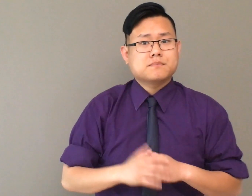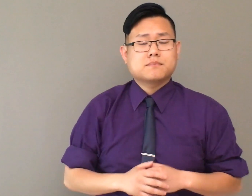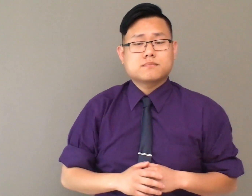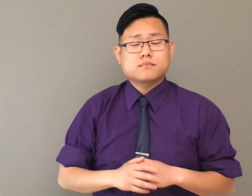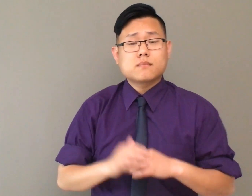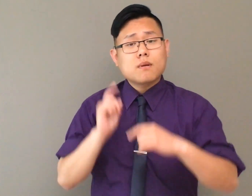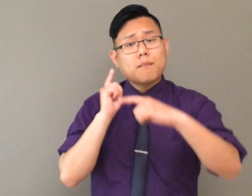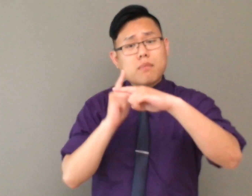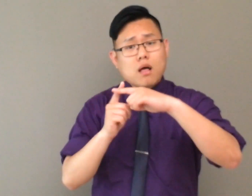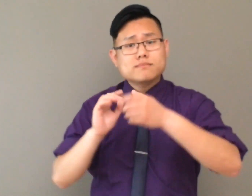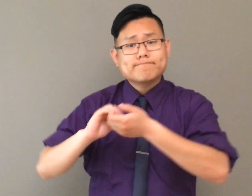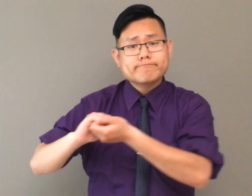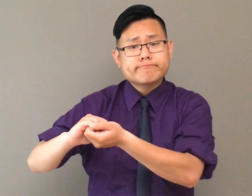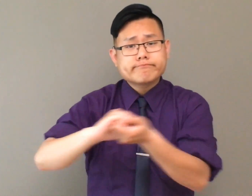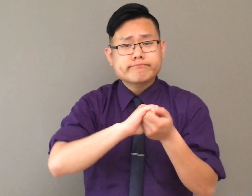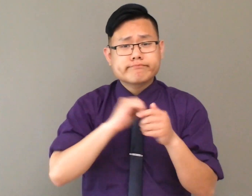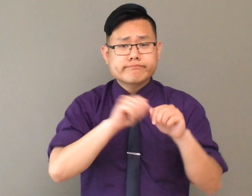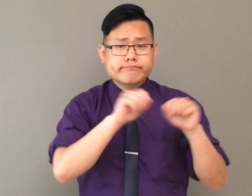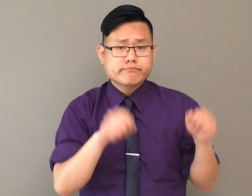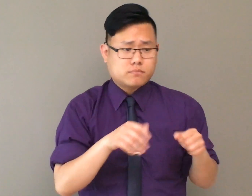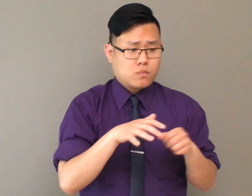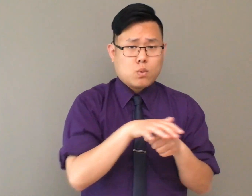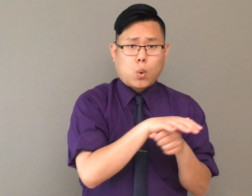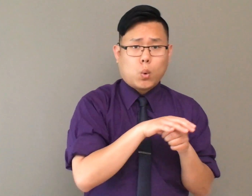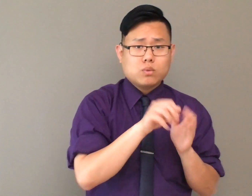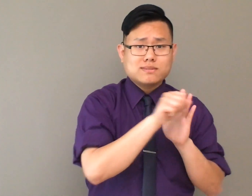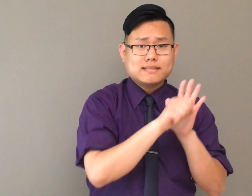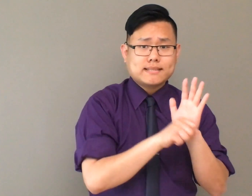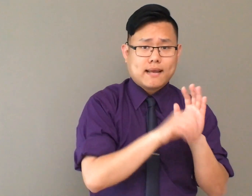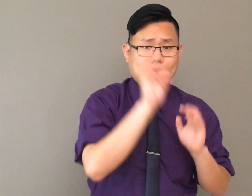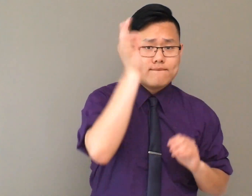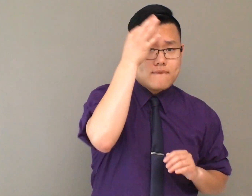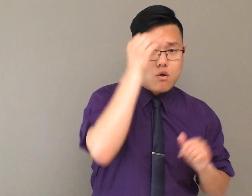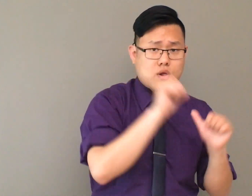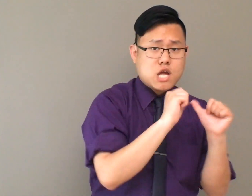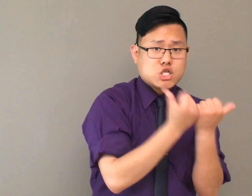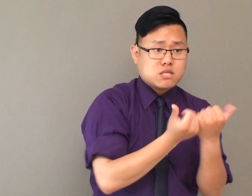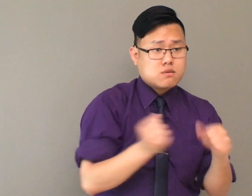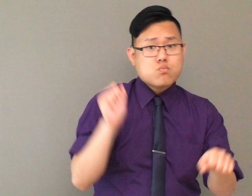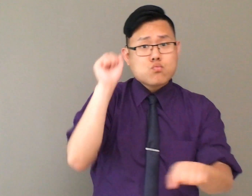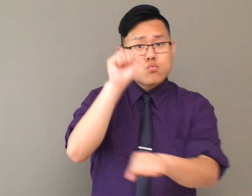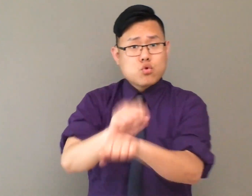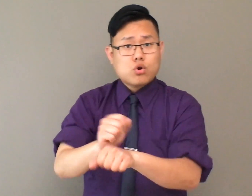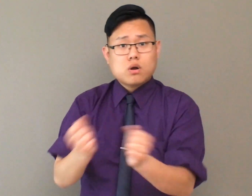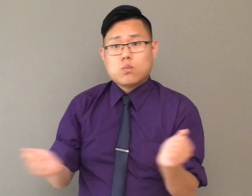trafficking and support victims. Also collaboration between local state and federal agencies working